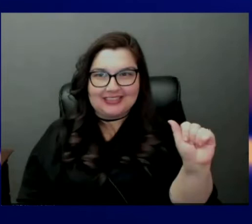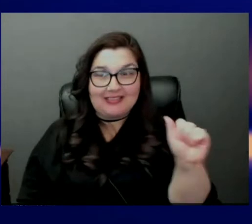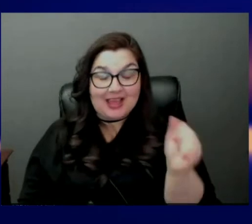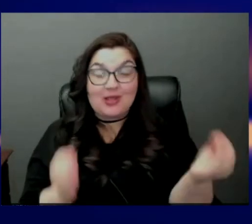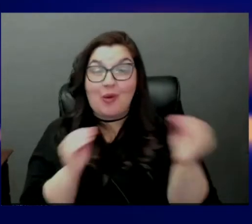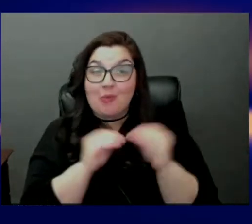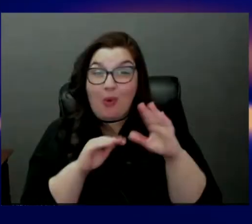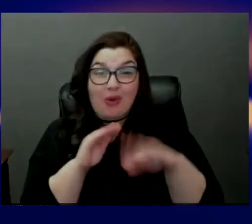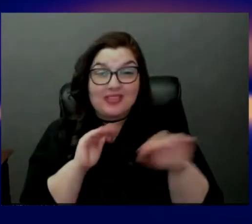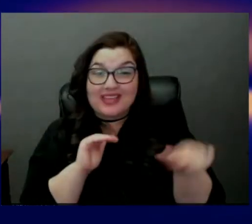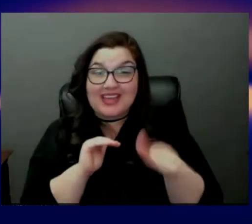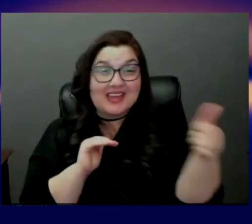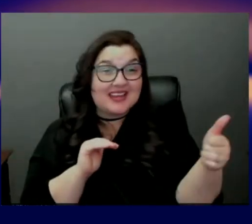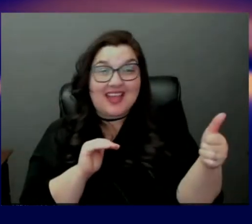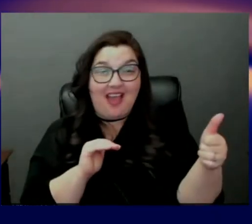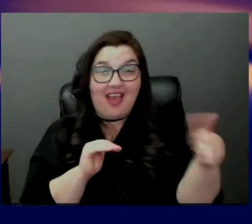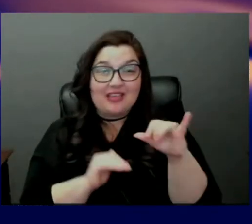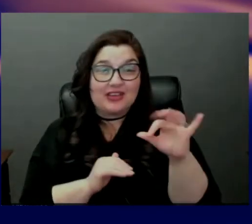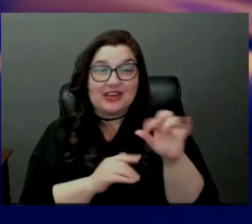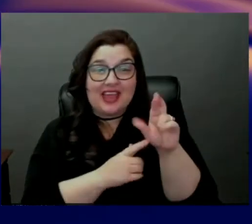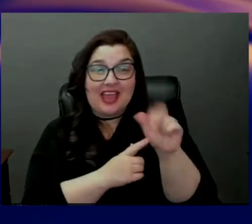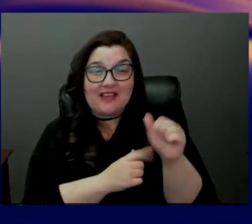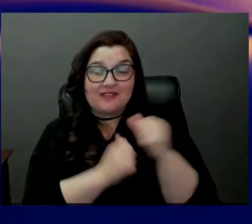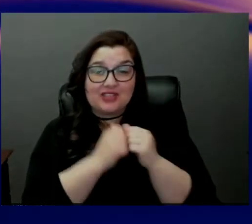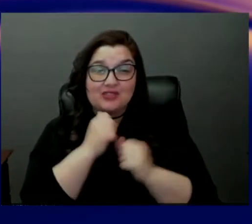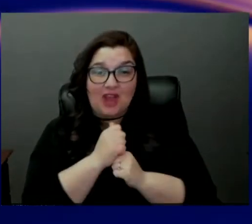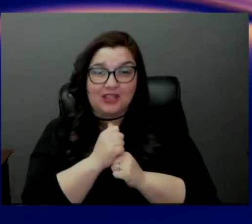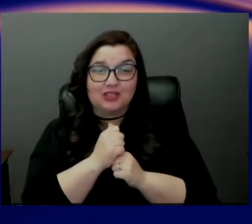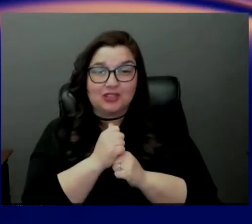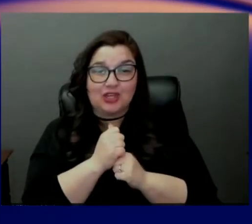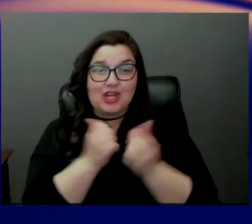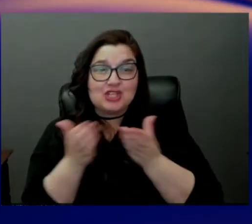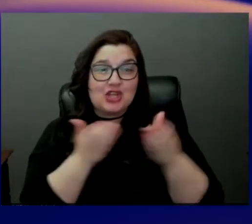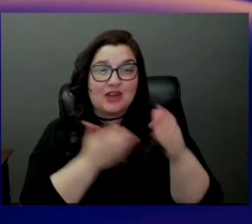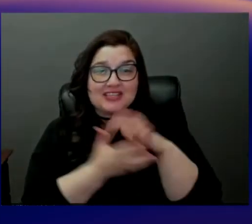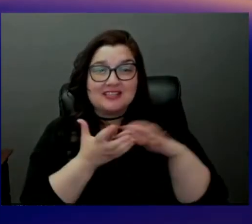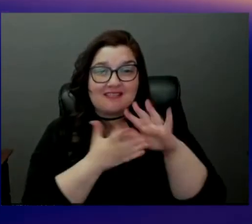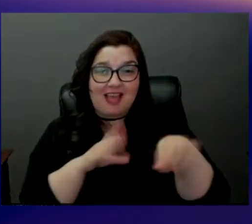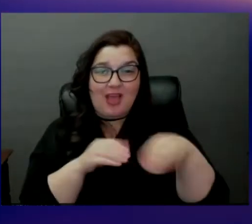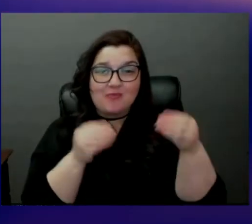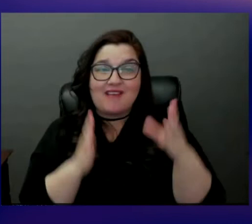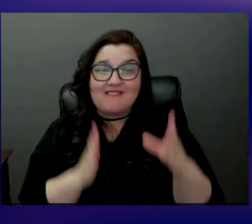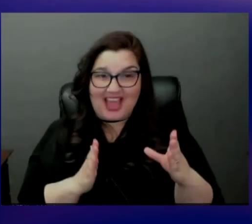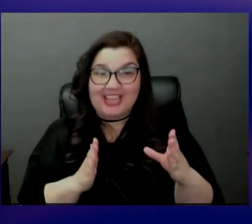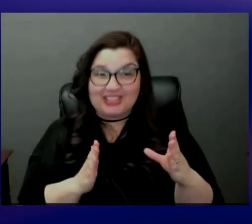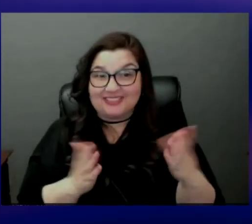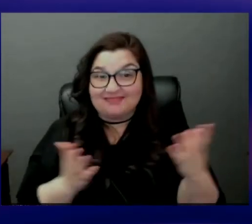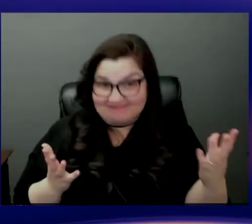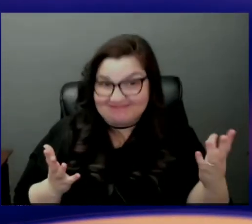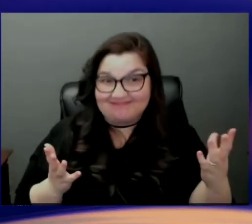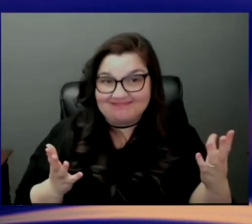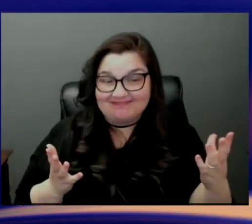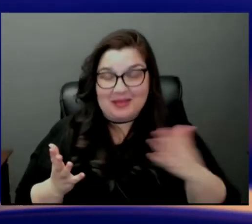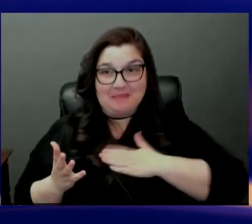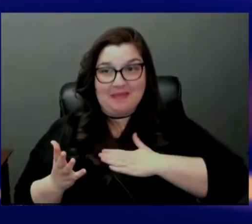infrastructure as a service cloud provider out there. And I was gonna say, so this is something that I'm in my day job, kind of working on is bringing out